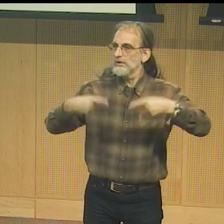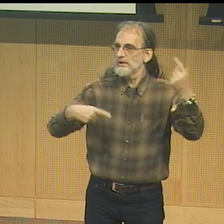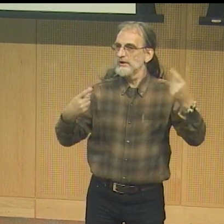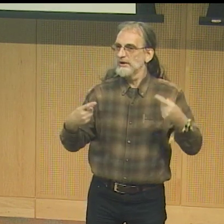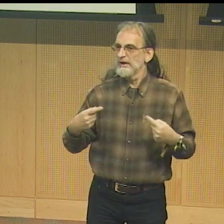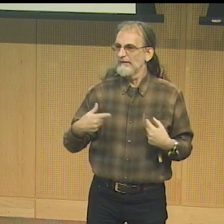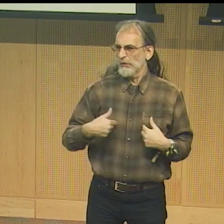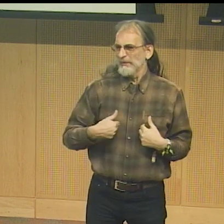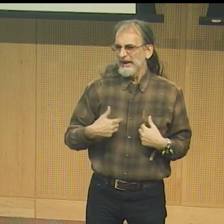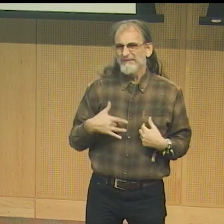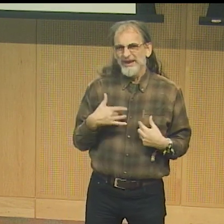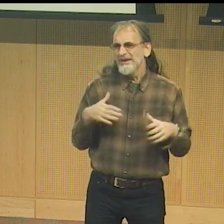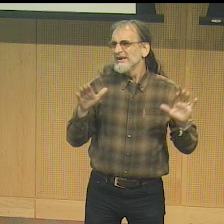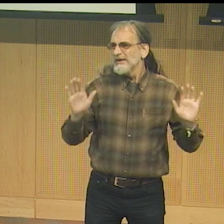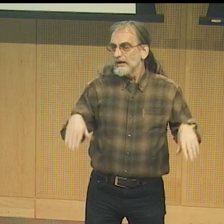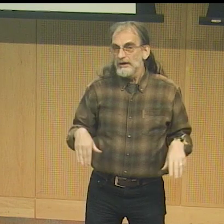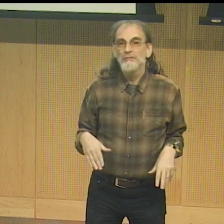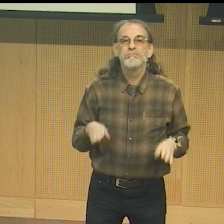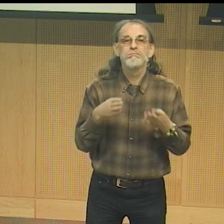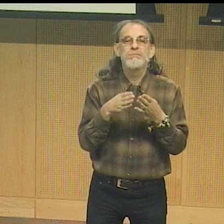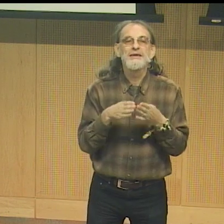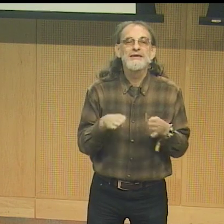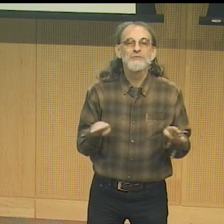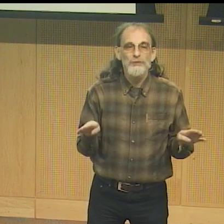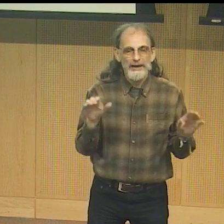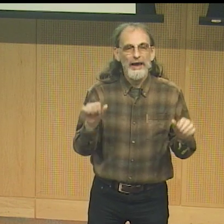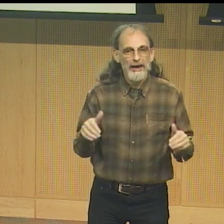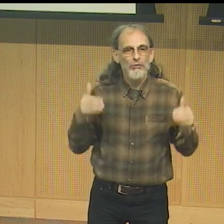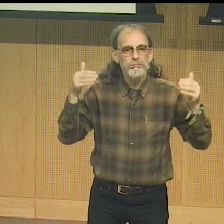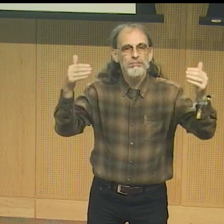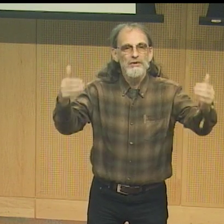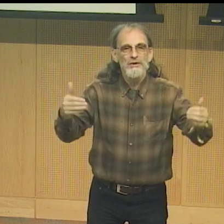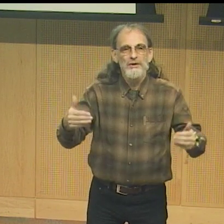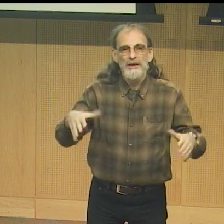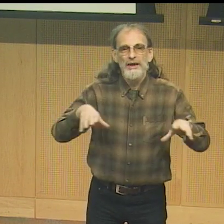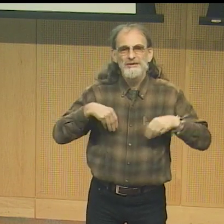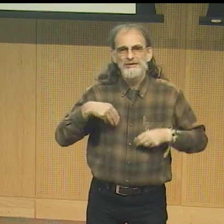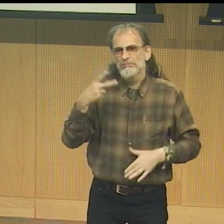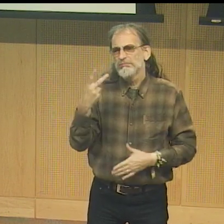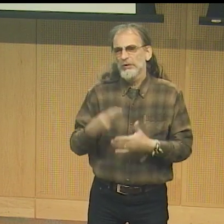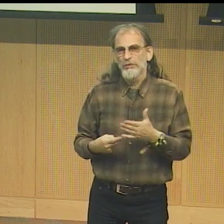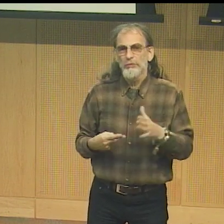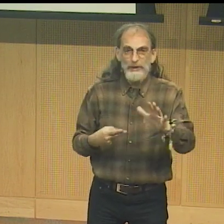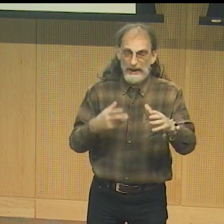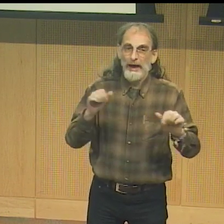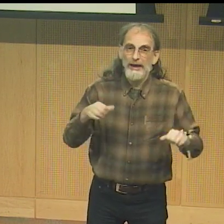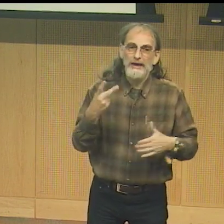We are stuck in a place right now where deafness and disability movements are at odds,